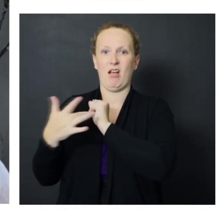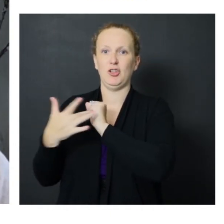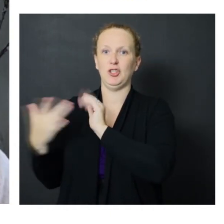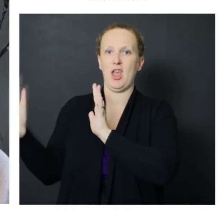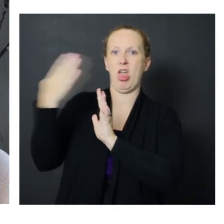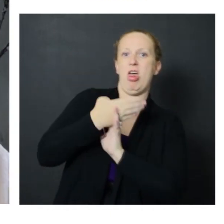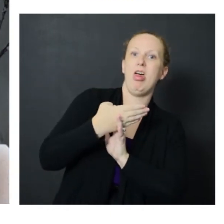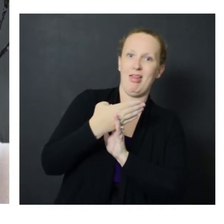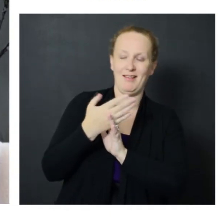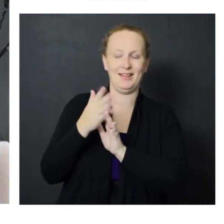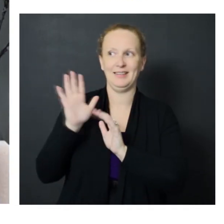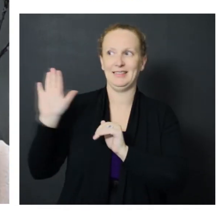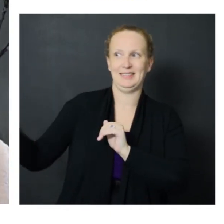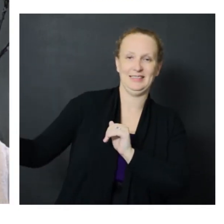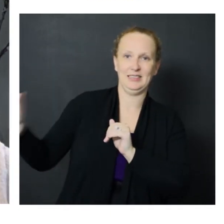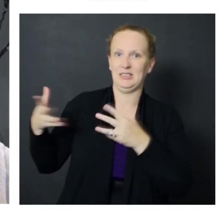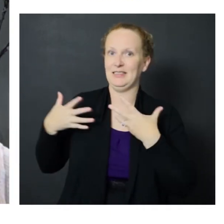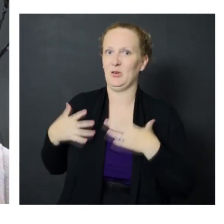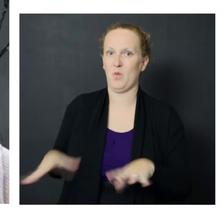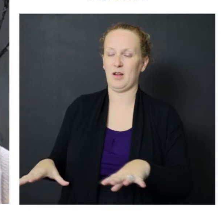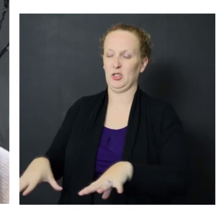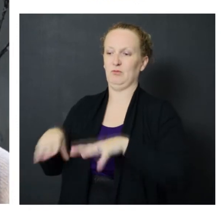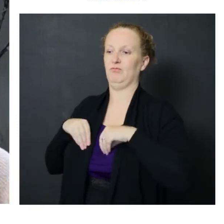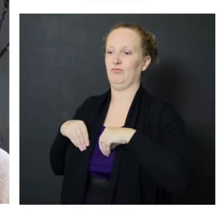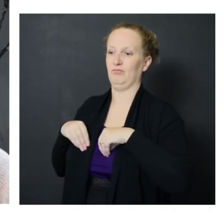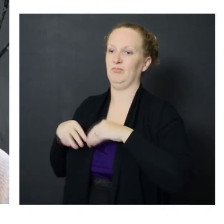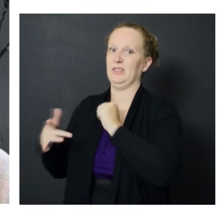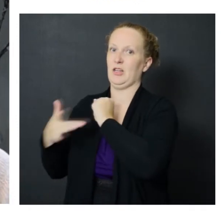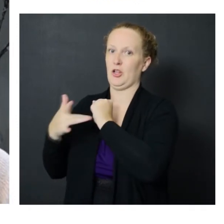technology, I think within like first 2 weeks in March,